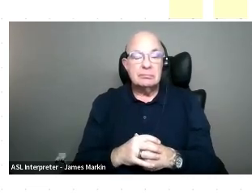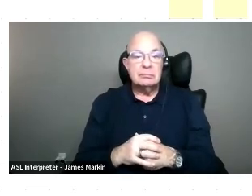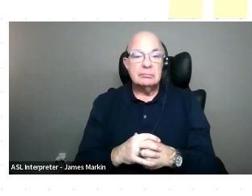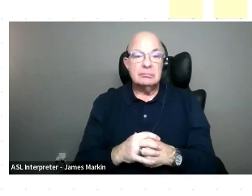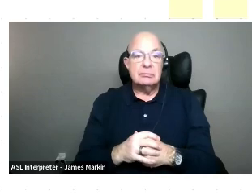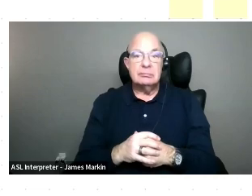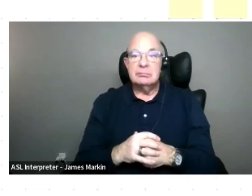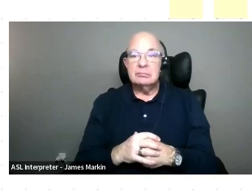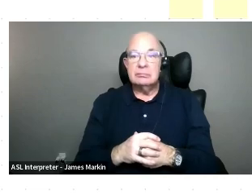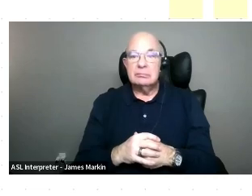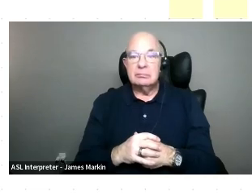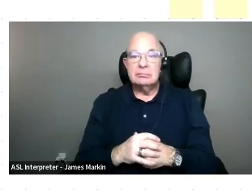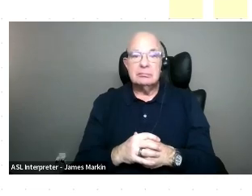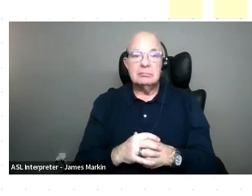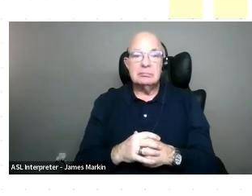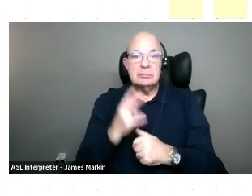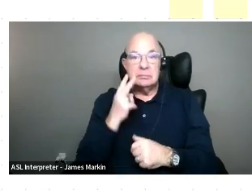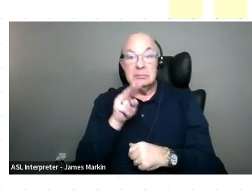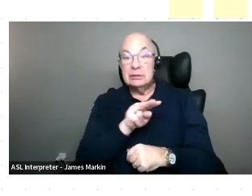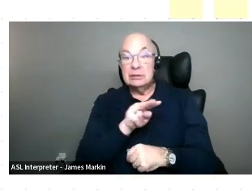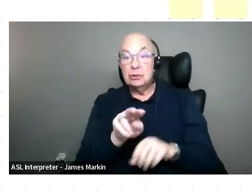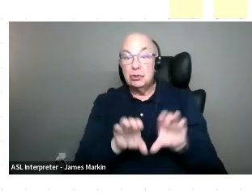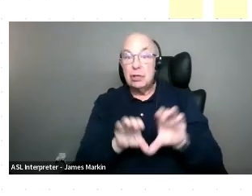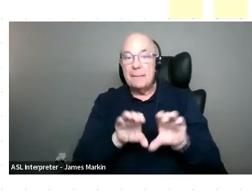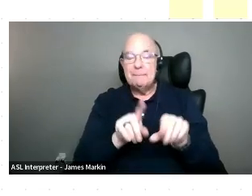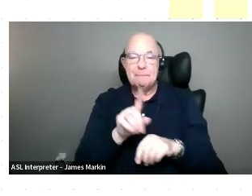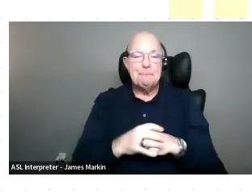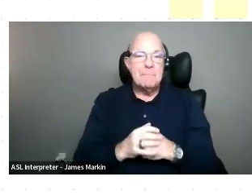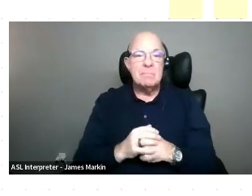Social Planning Toronto: We have a couple things in the chat. Shannon Spencer (she/her): Perfect, thank you.